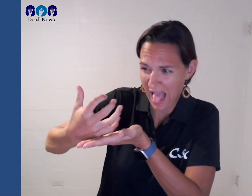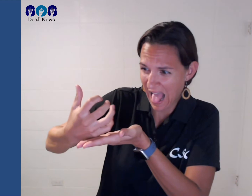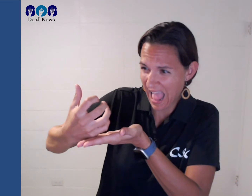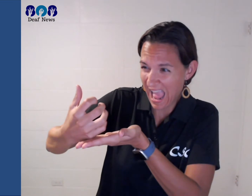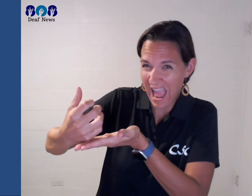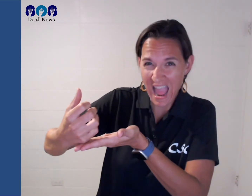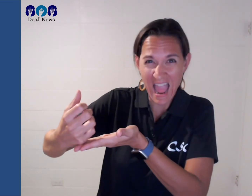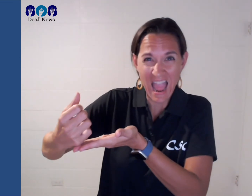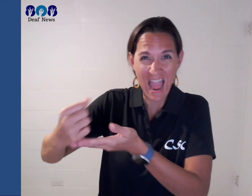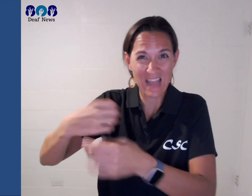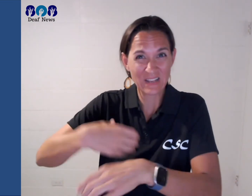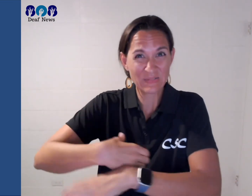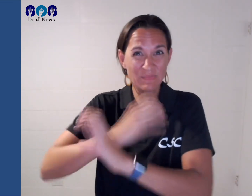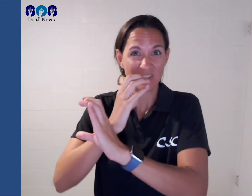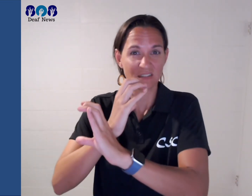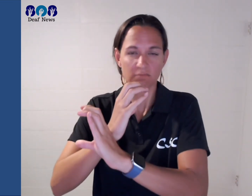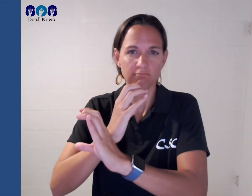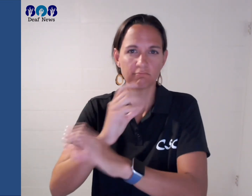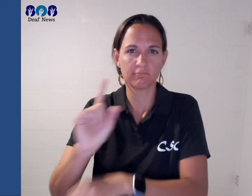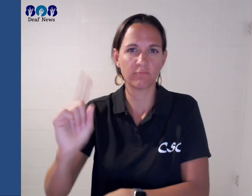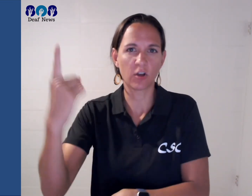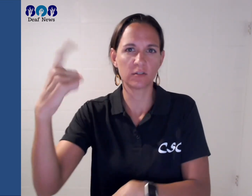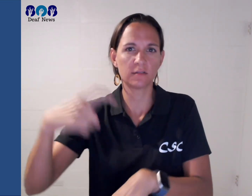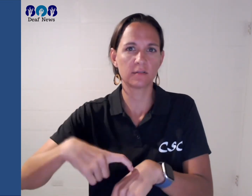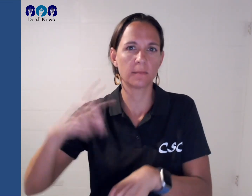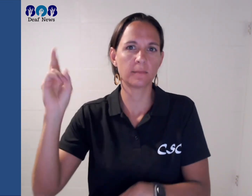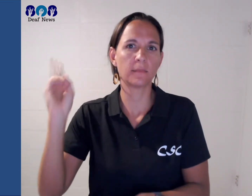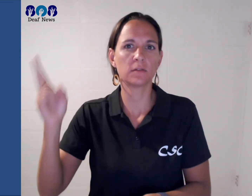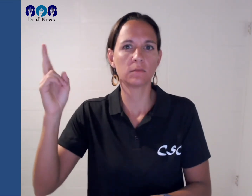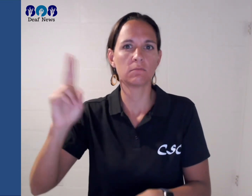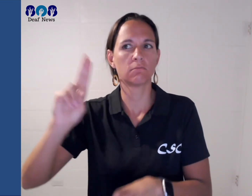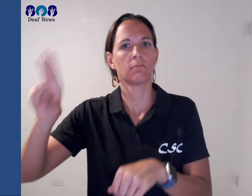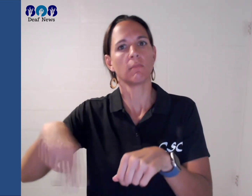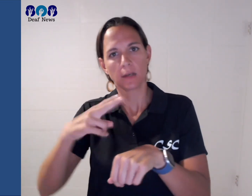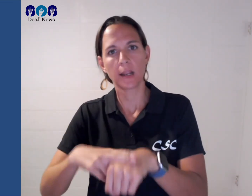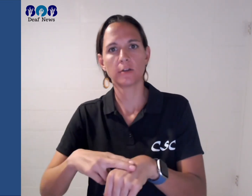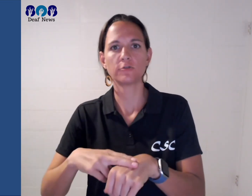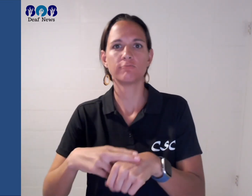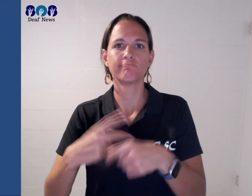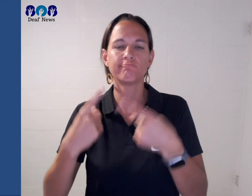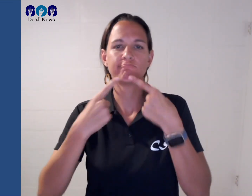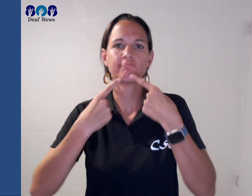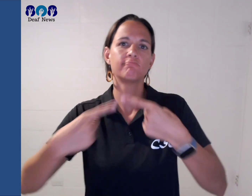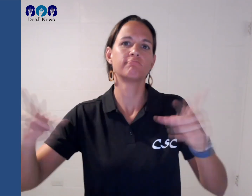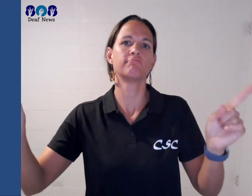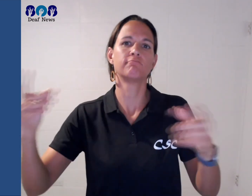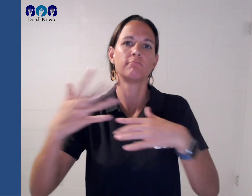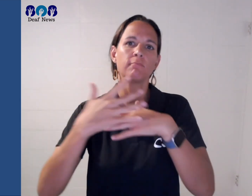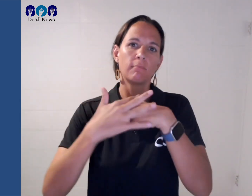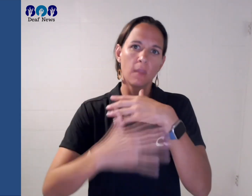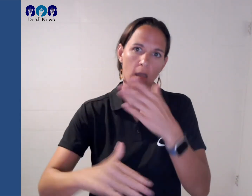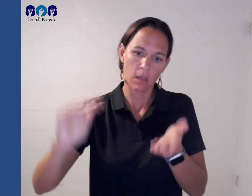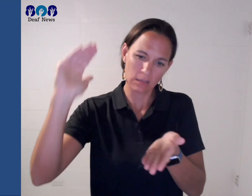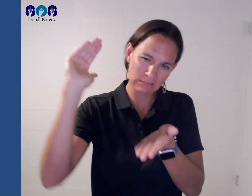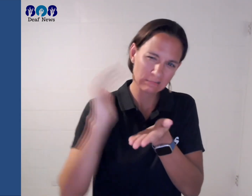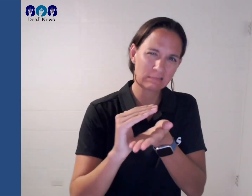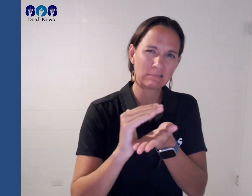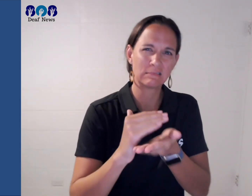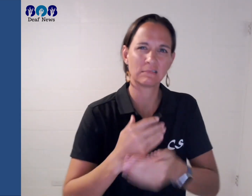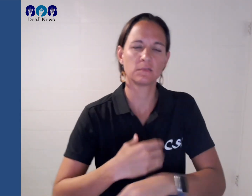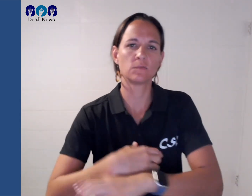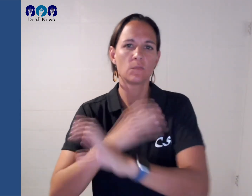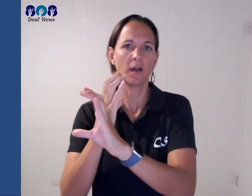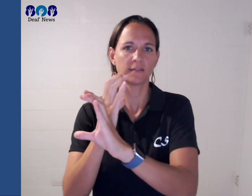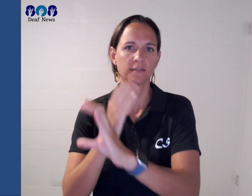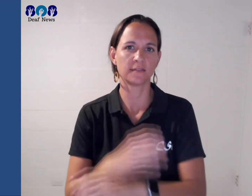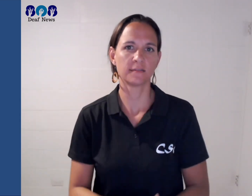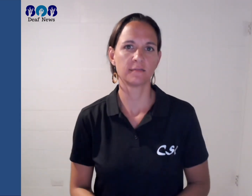the verge of running out and in a crisis, this is history in the making. It is an all time crisis.